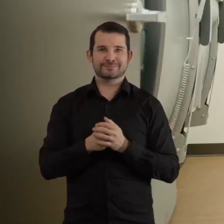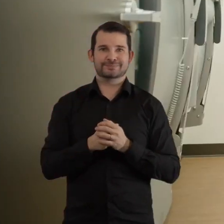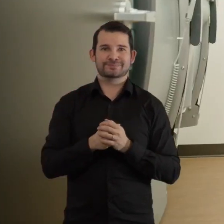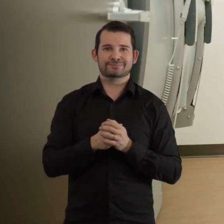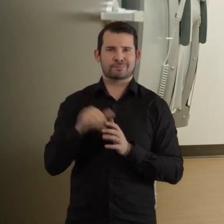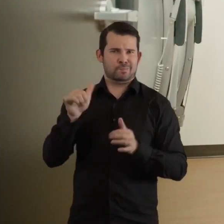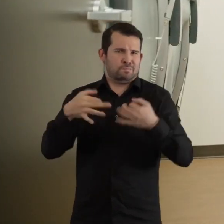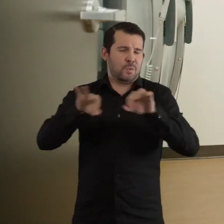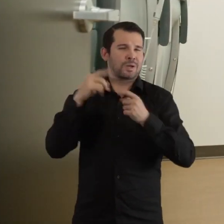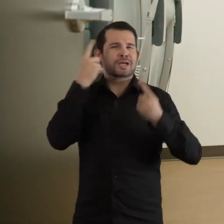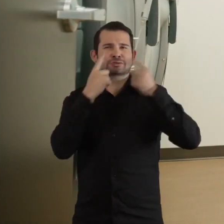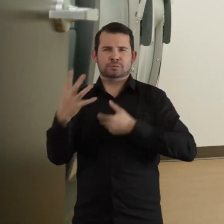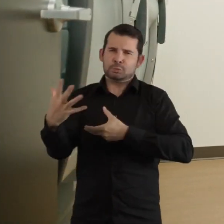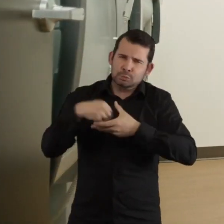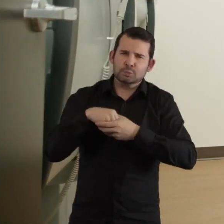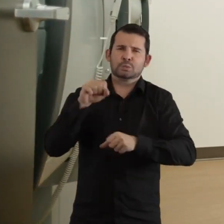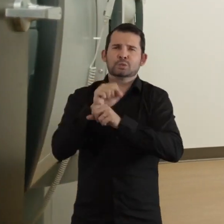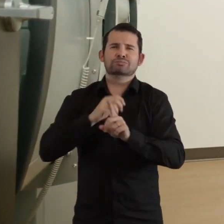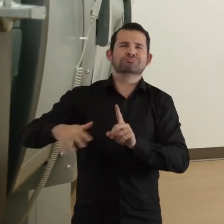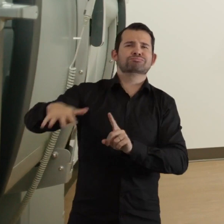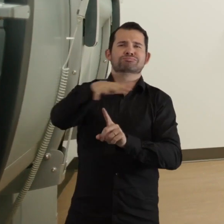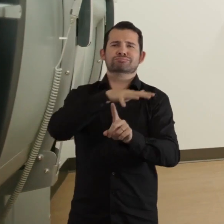It's also important to consider creating an inclusive workspace.